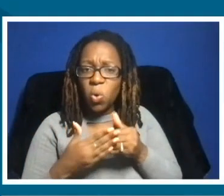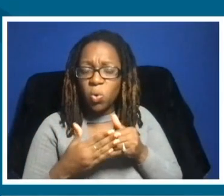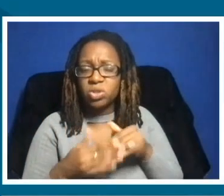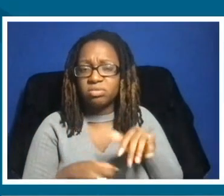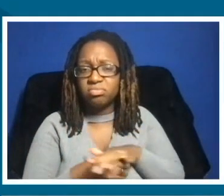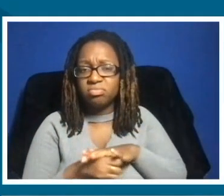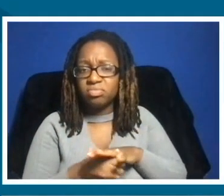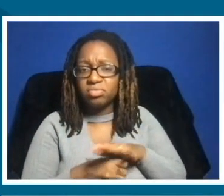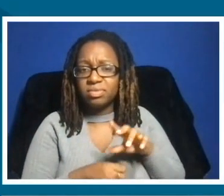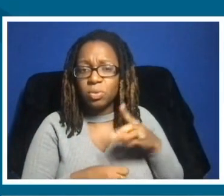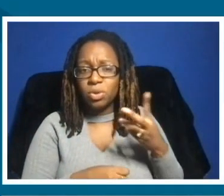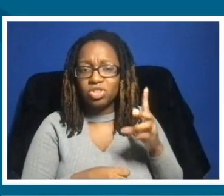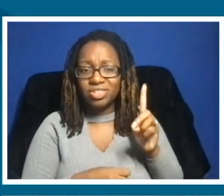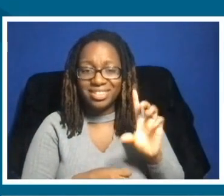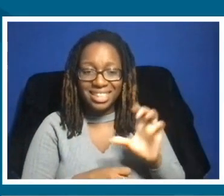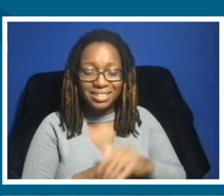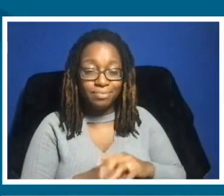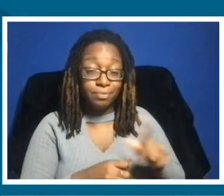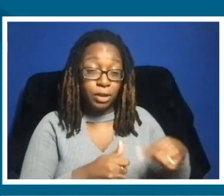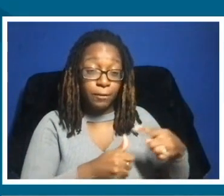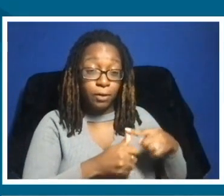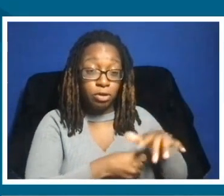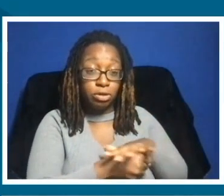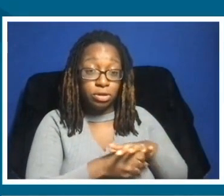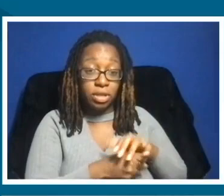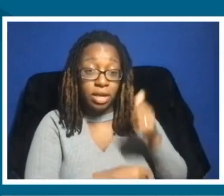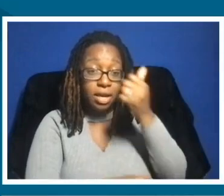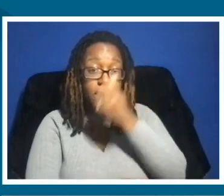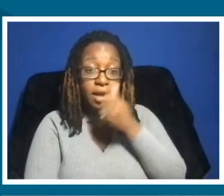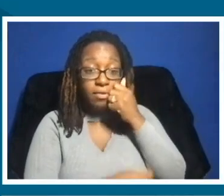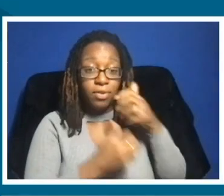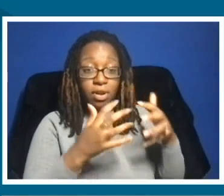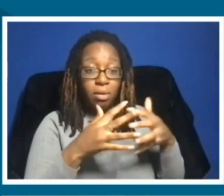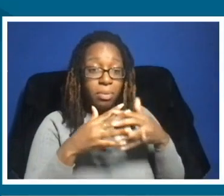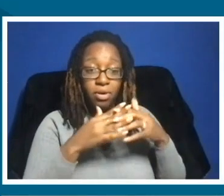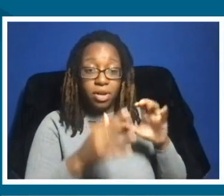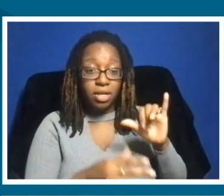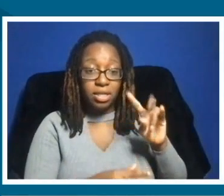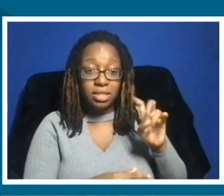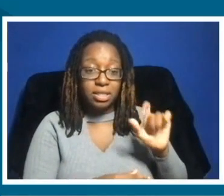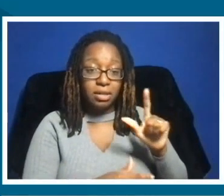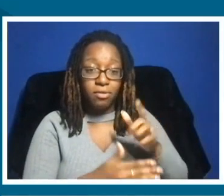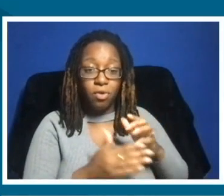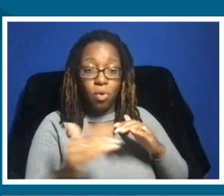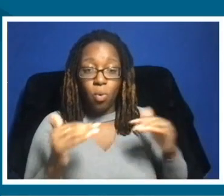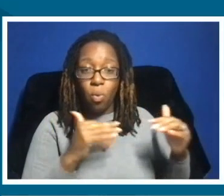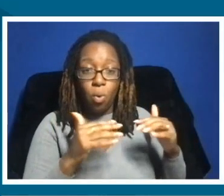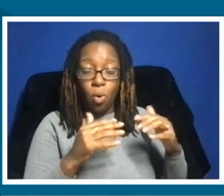which you can see on the screen is the african-american civil war memorial